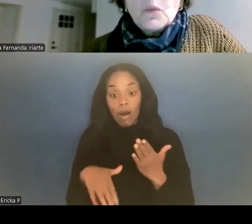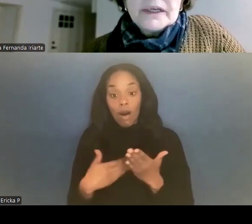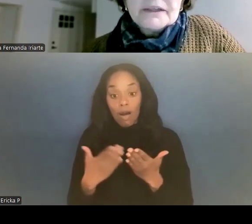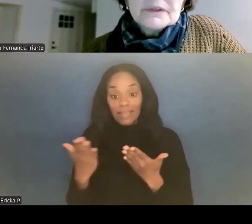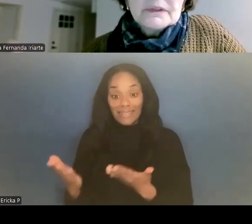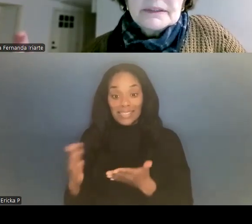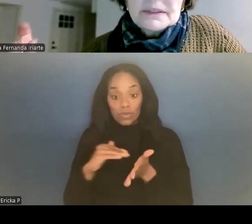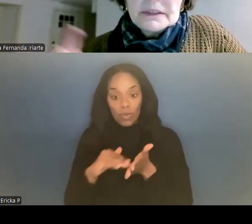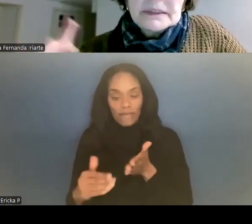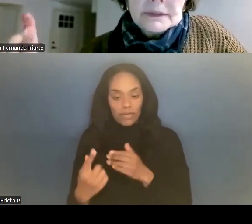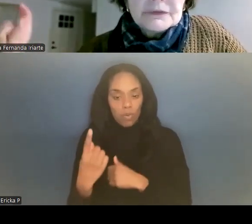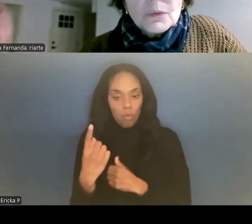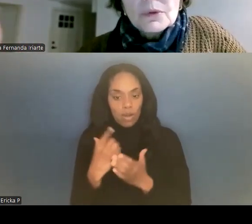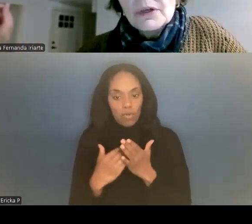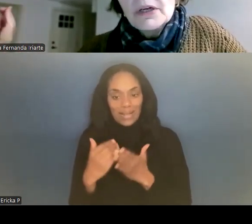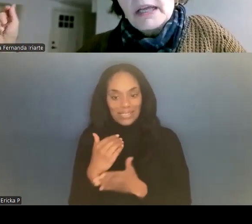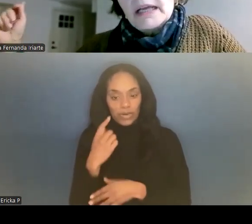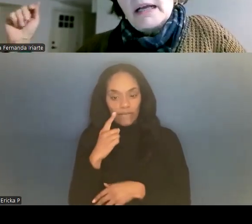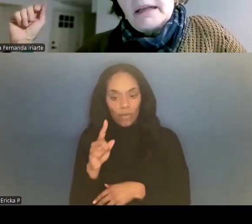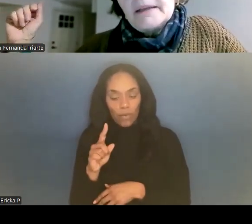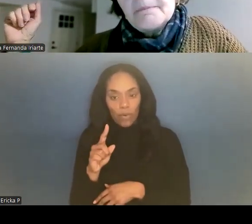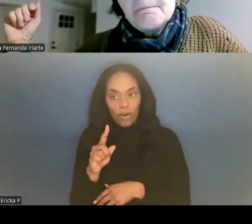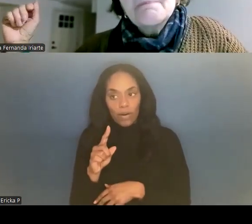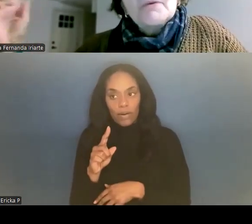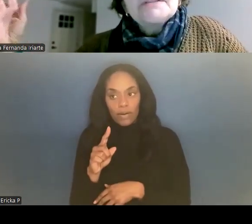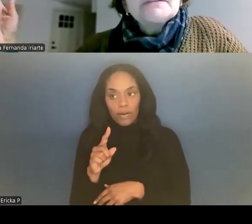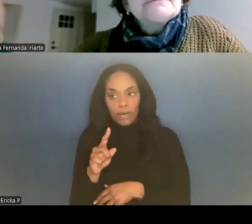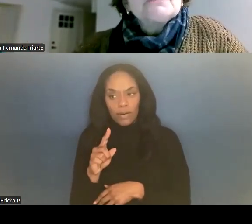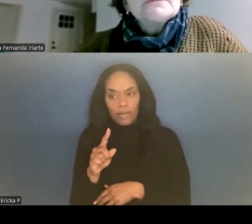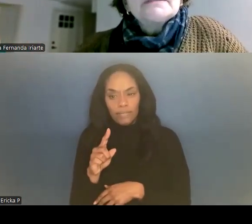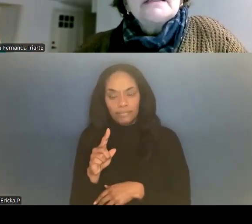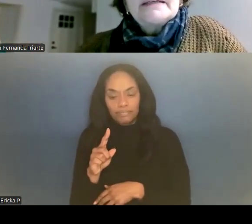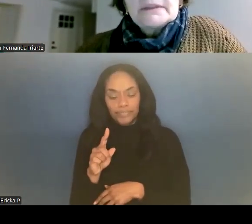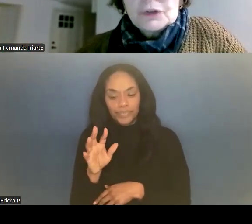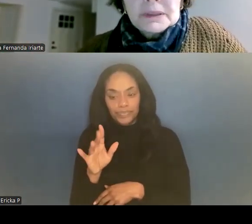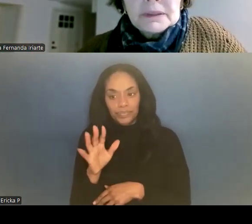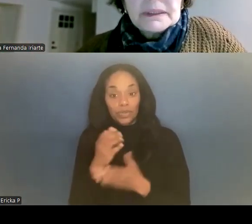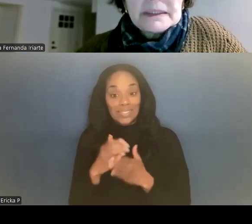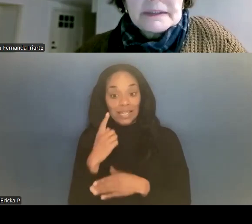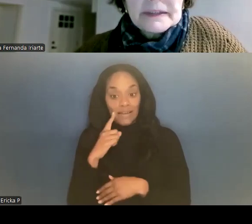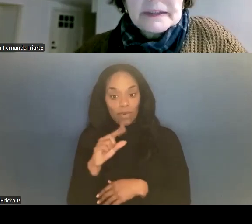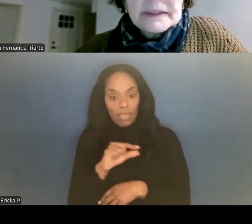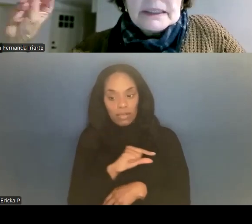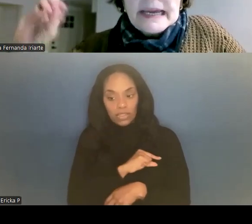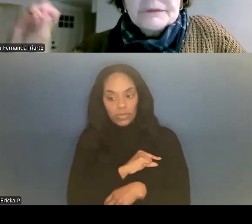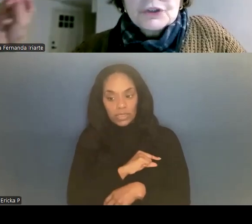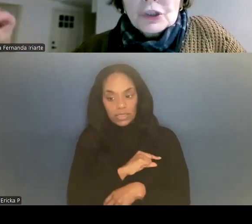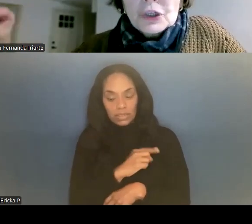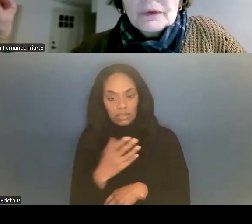one of the criterion for criteria for, eligibility is that you have to show